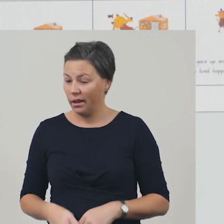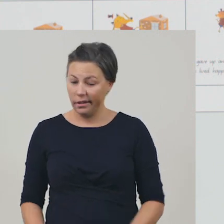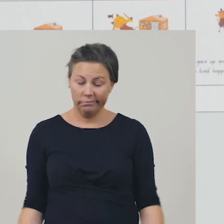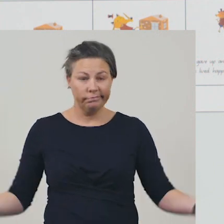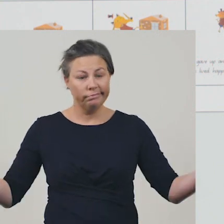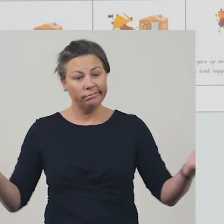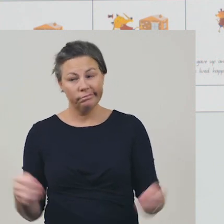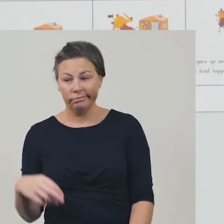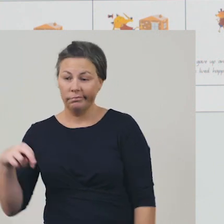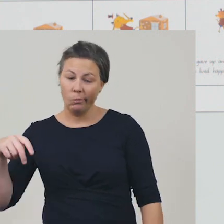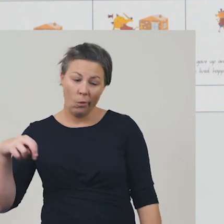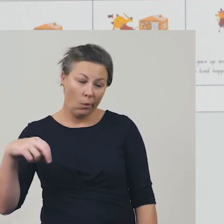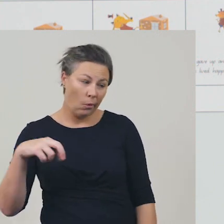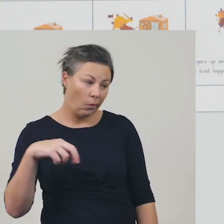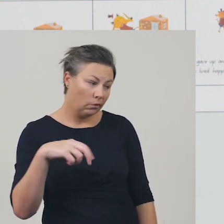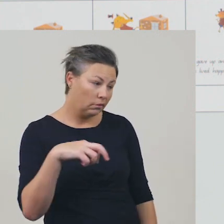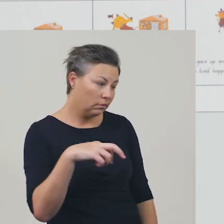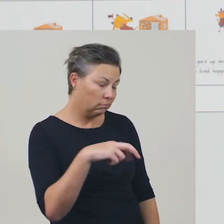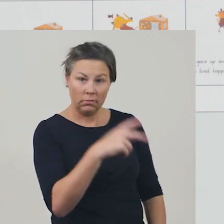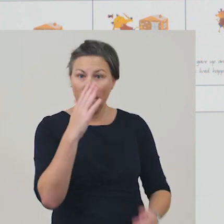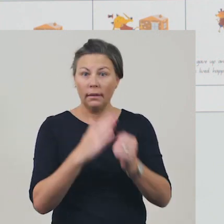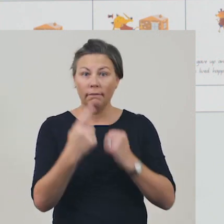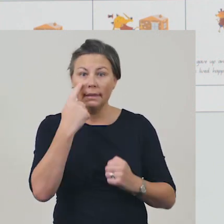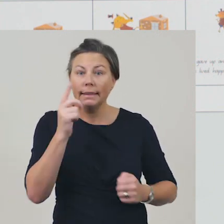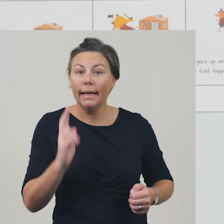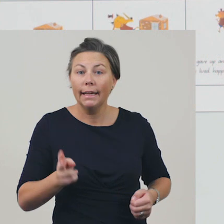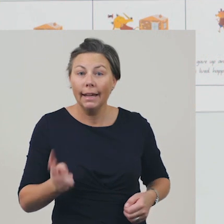He moved away, and the pigs never saw him again.